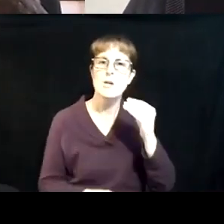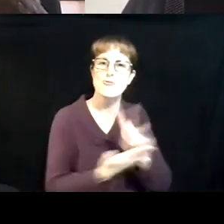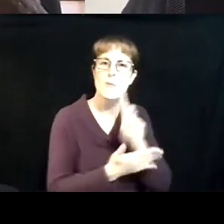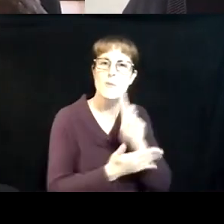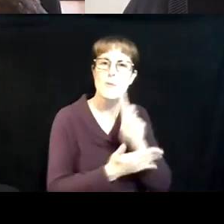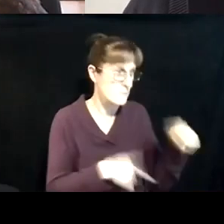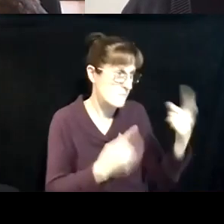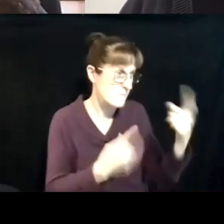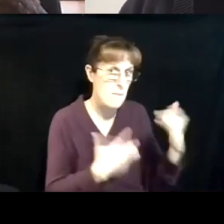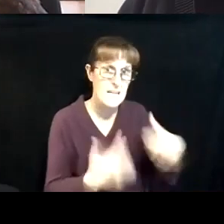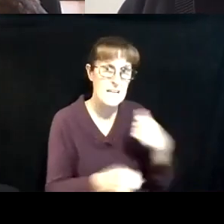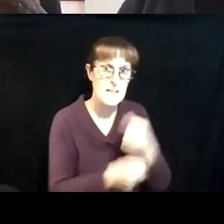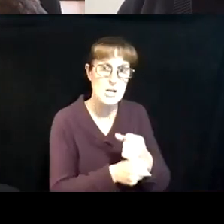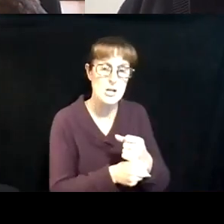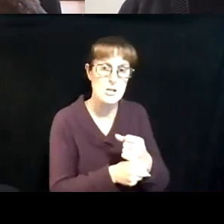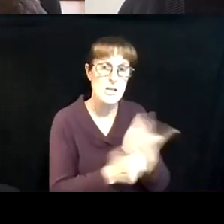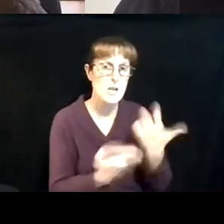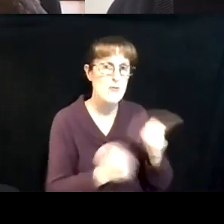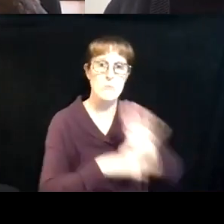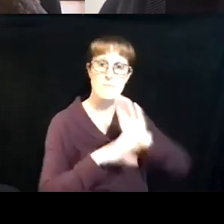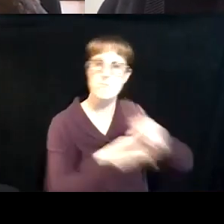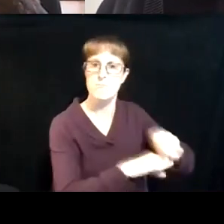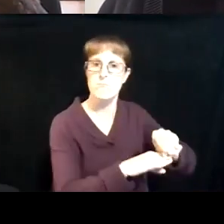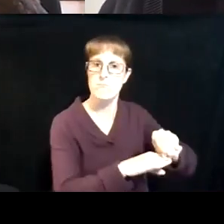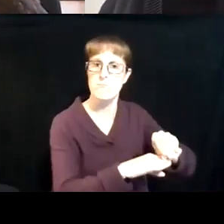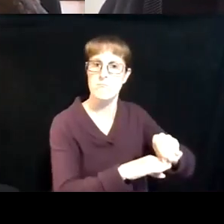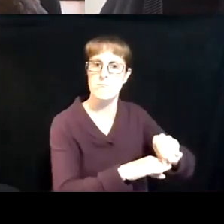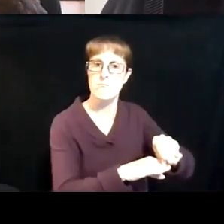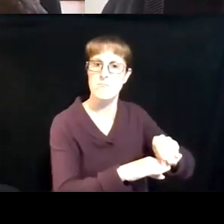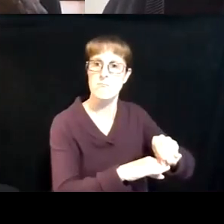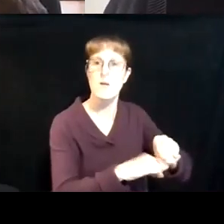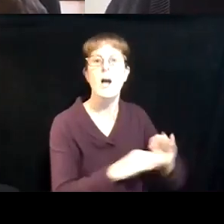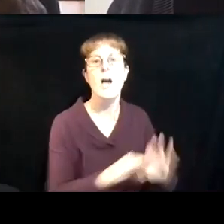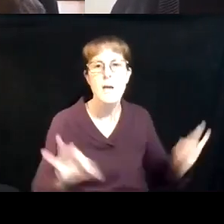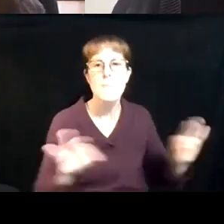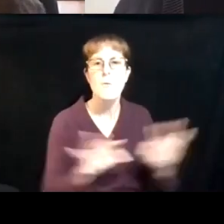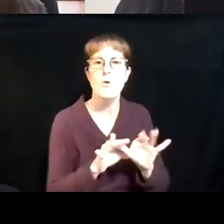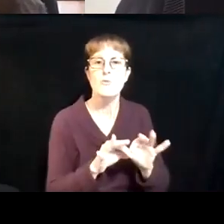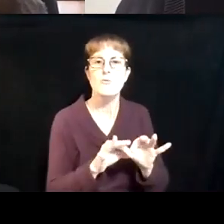It's important to liberate people, to allow them to tell their stories.